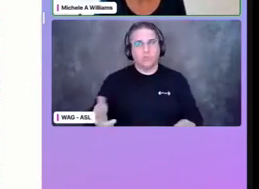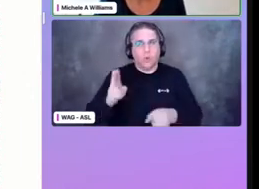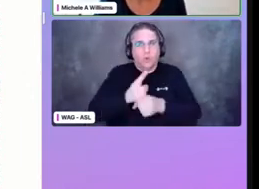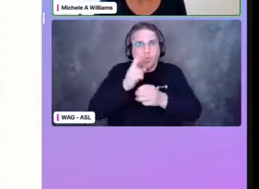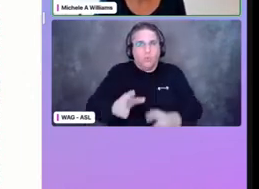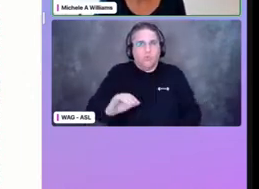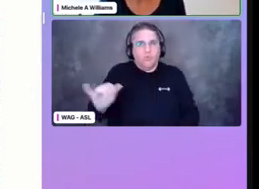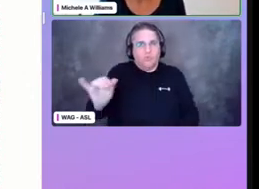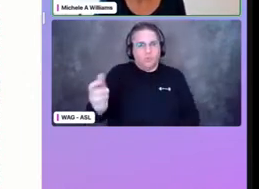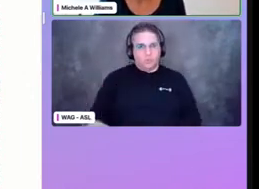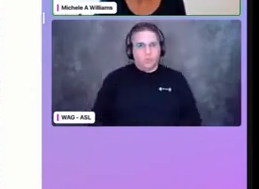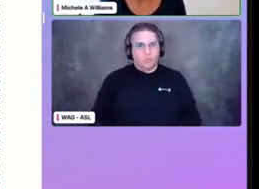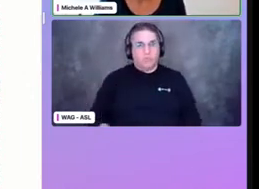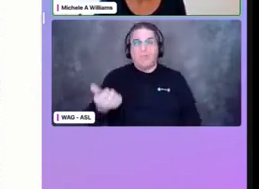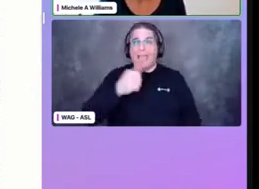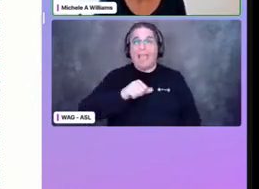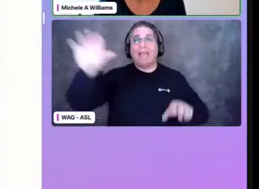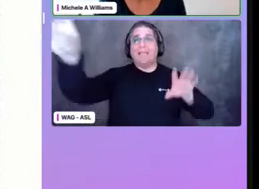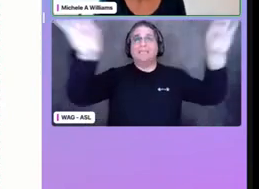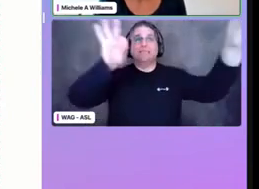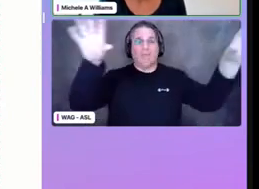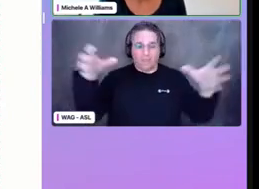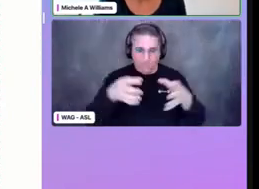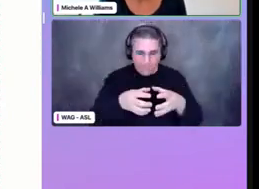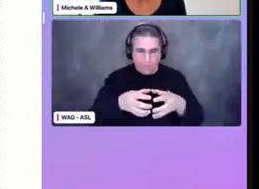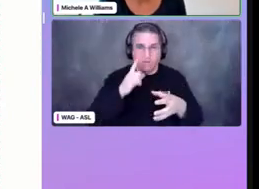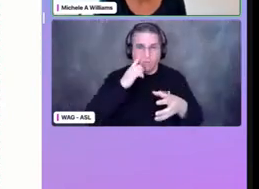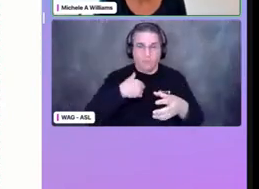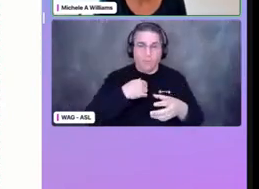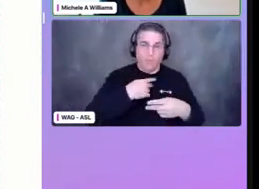is the case, disabled users are users too. sample A